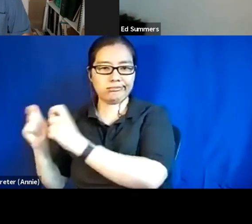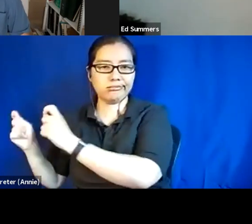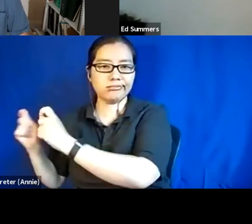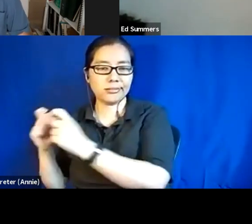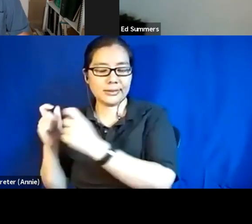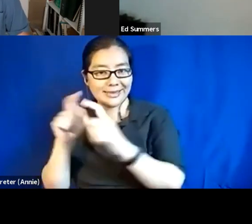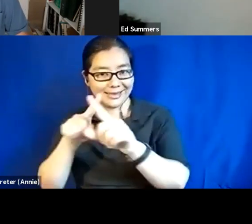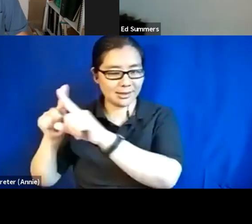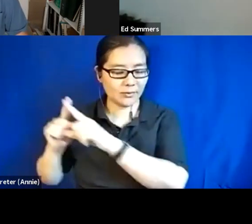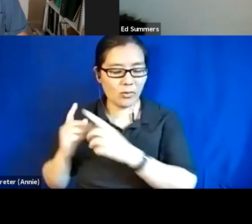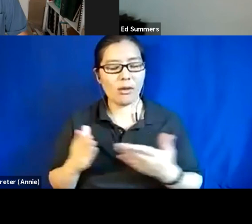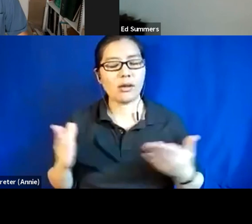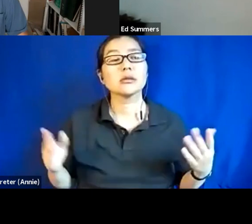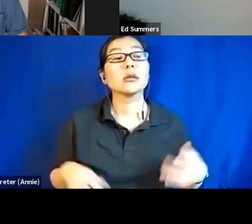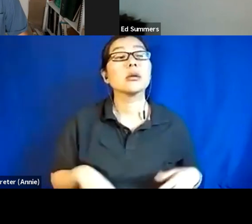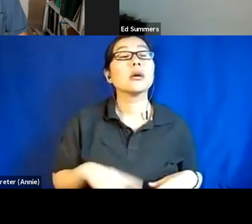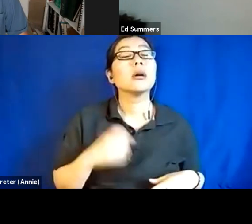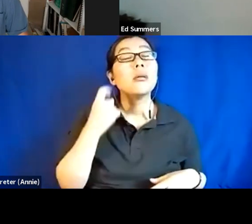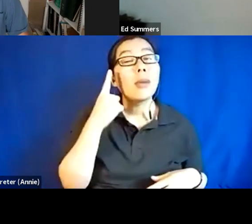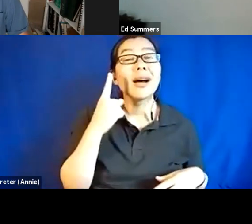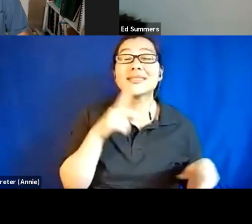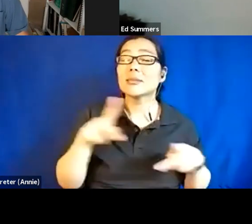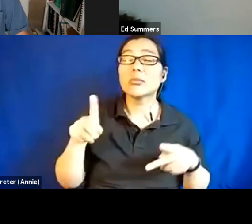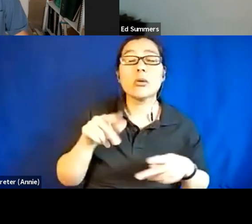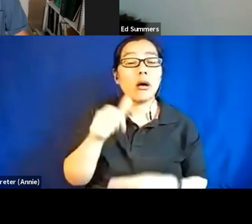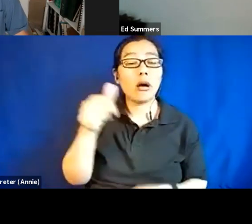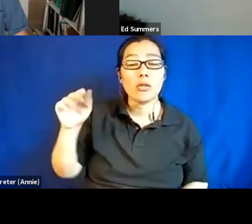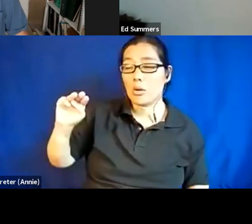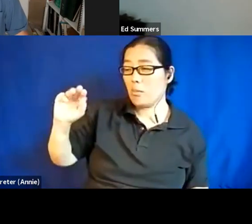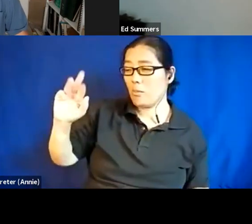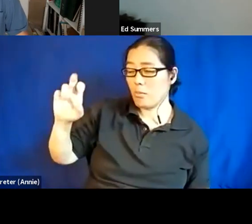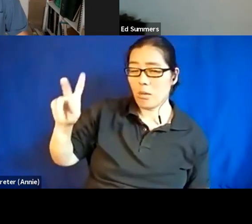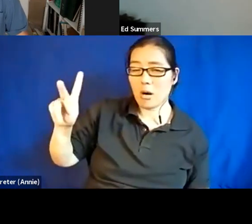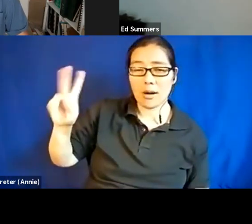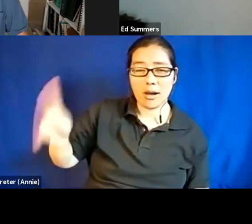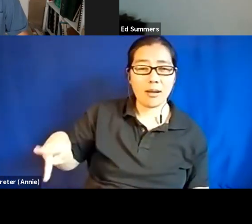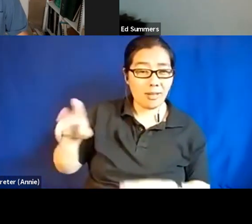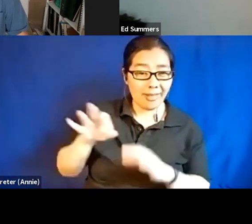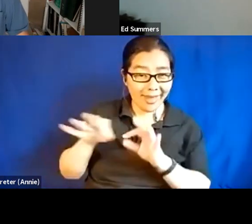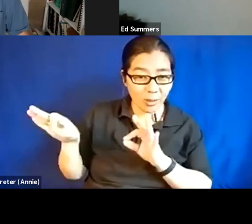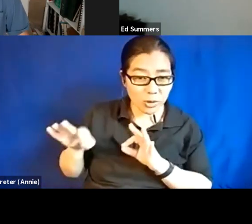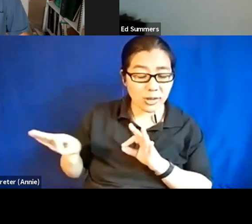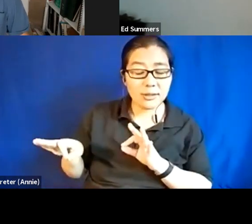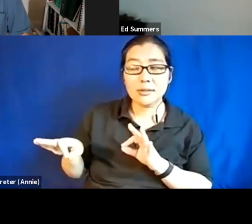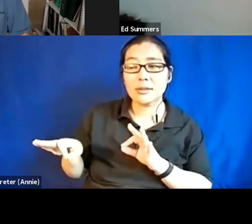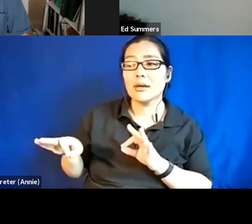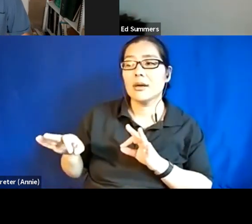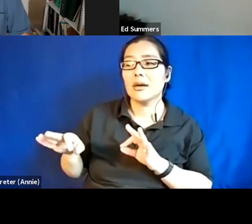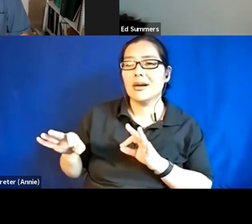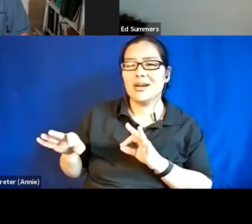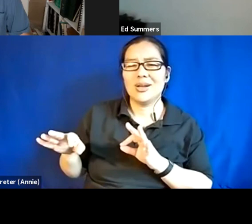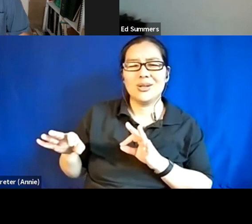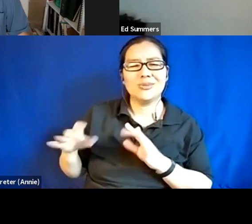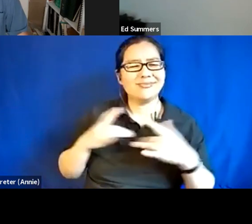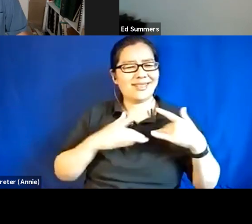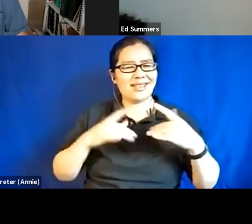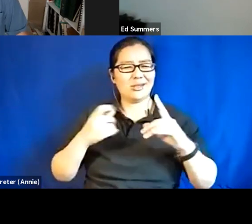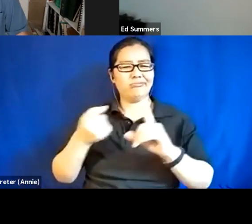many markup languages you wind up spinning off sort of specialized sub --